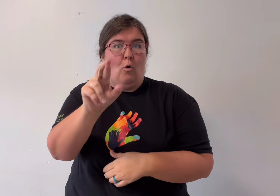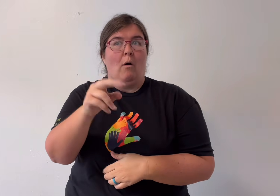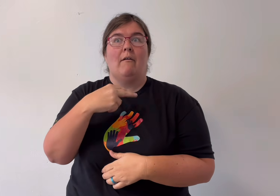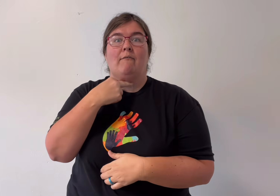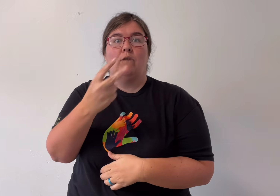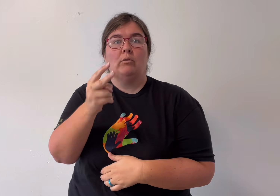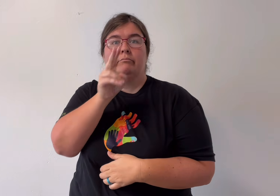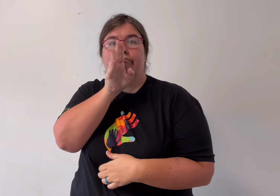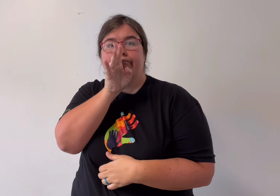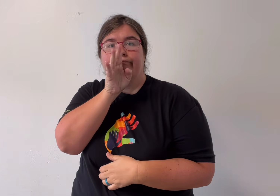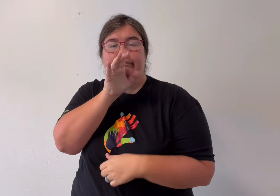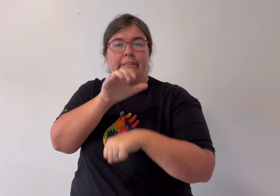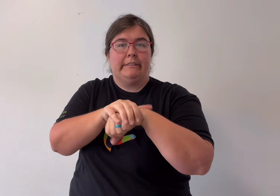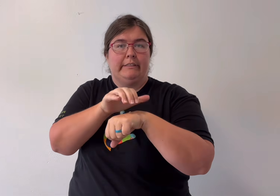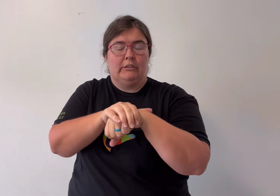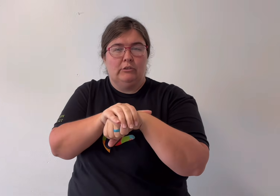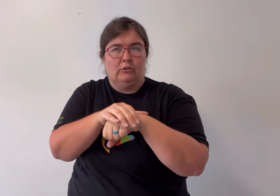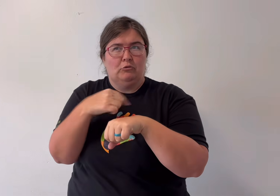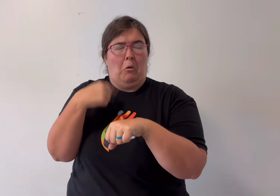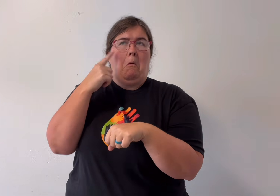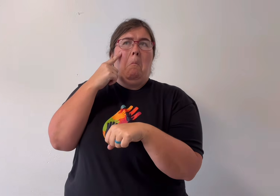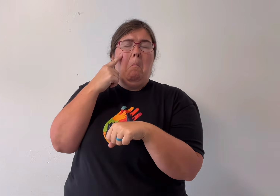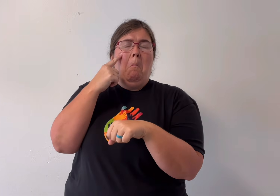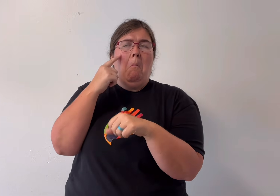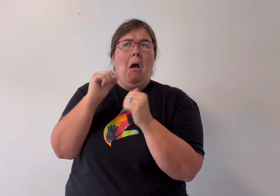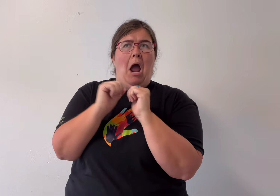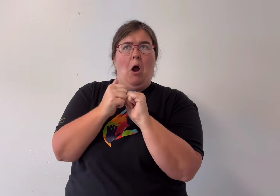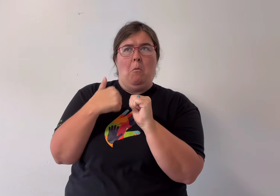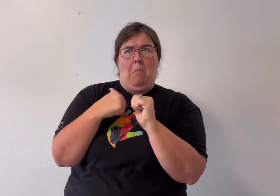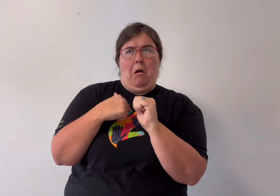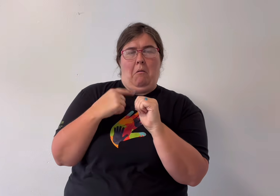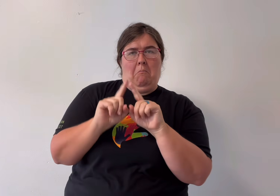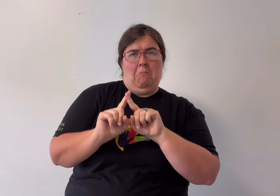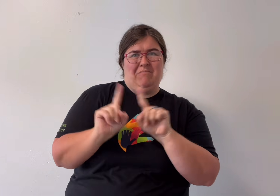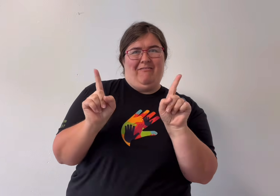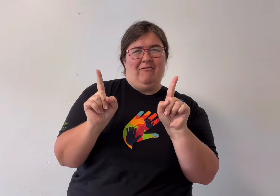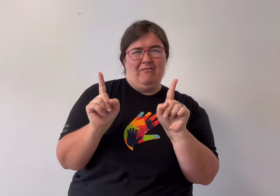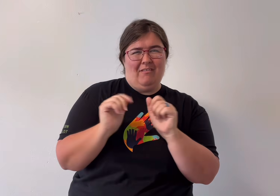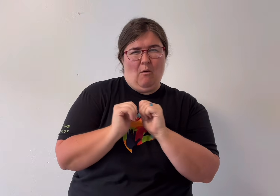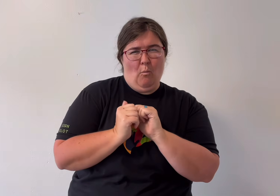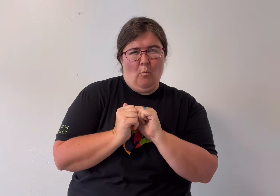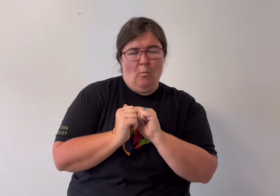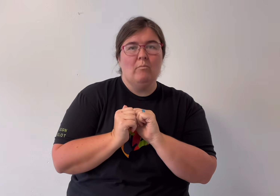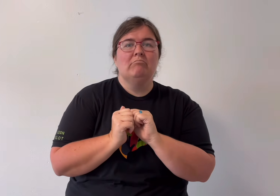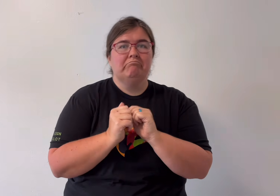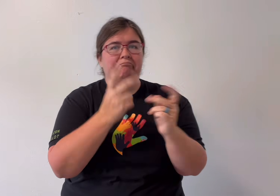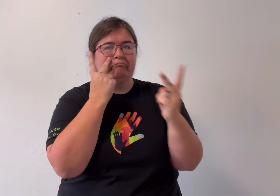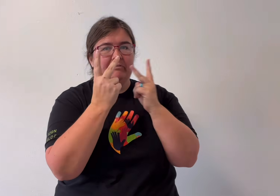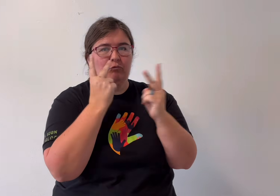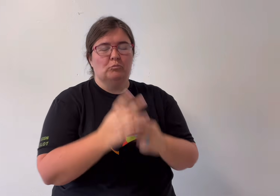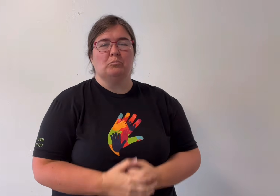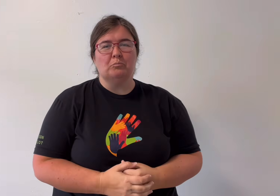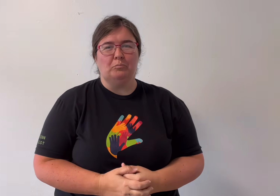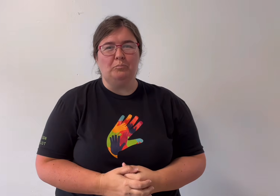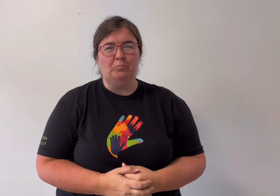um spoken English, like voiceovers. So, I thought, how do I differentiate myself? Well, I teach visually.